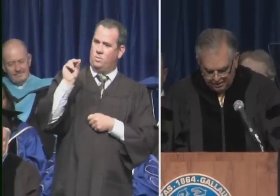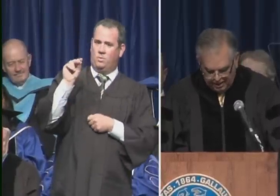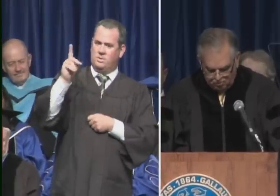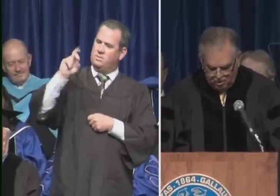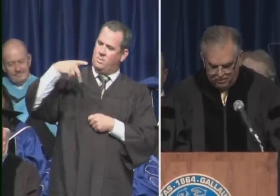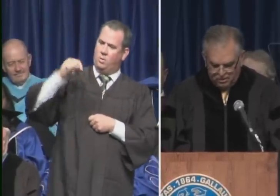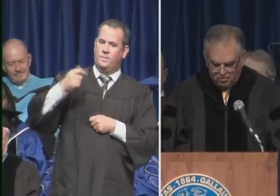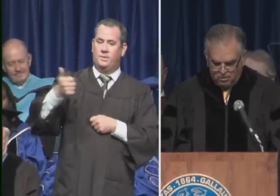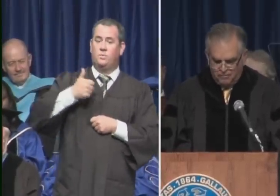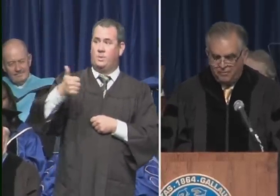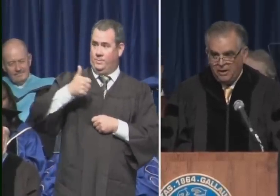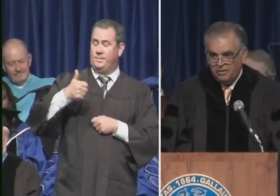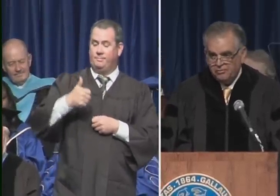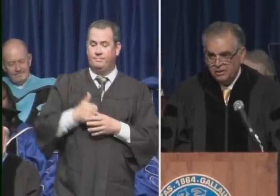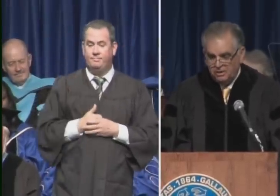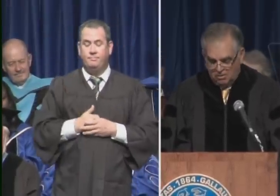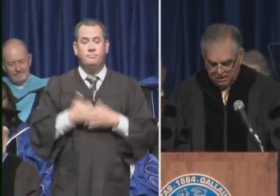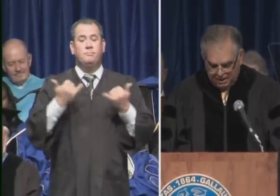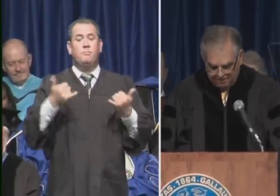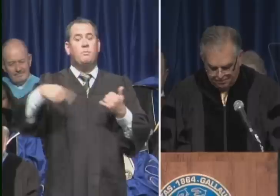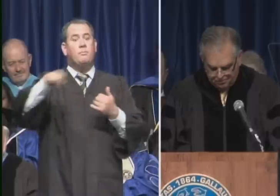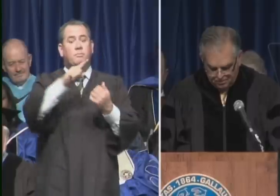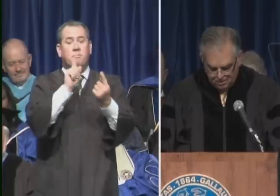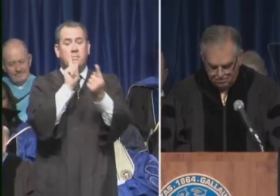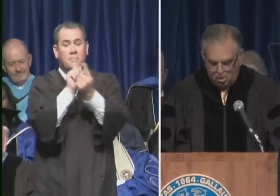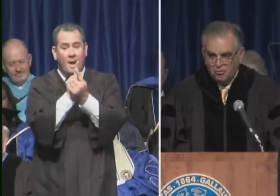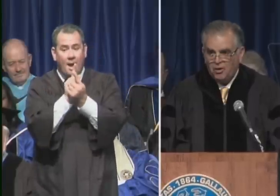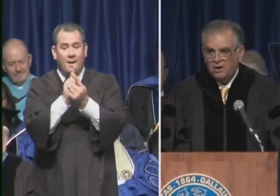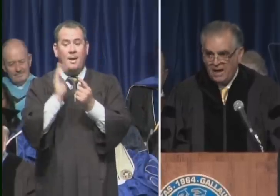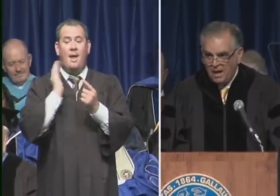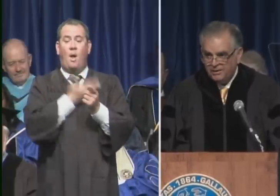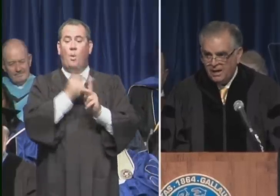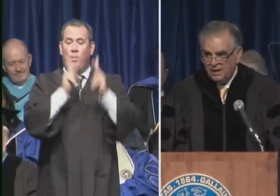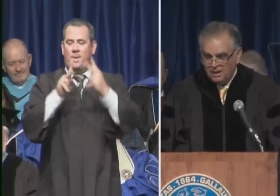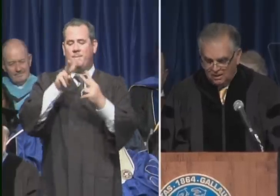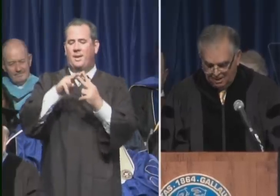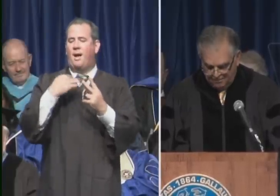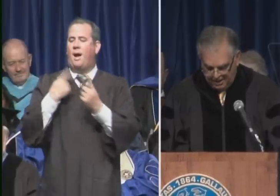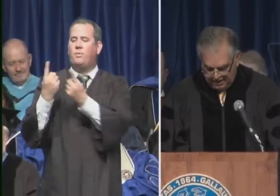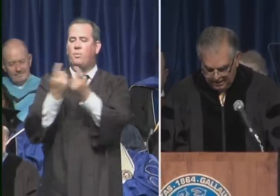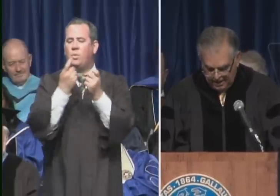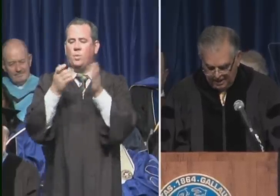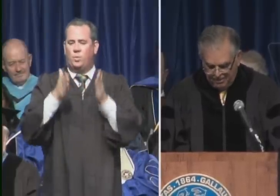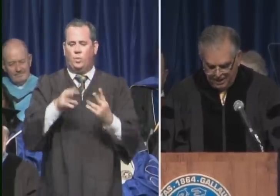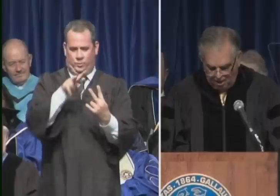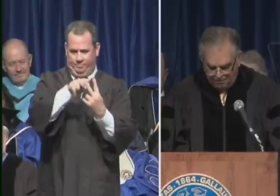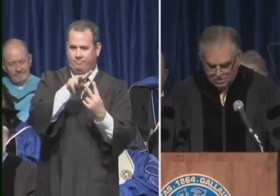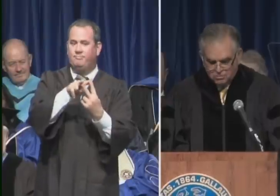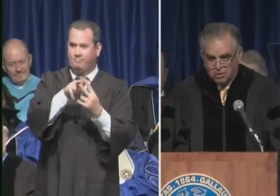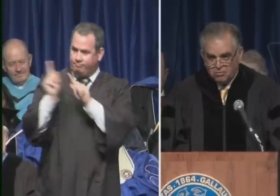at one of the career fairs here on campus. Both are Gallaudet Alumni and they help us recruit